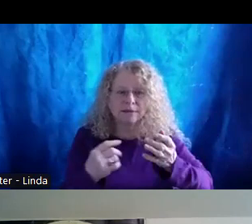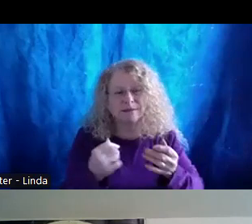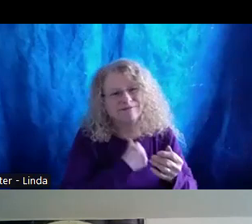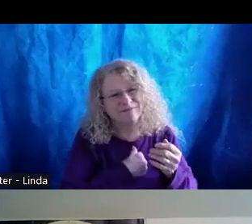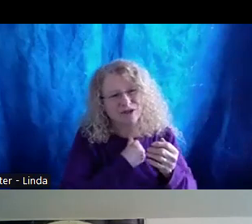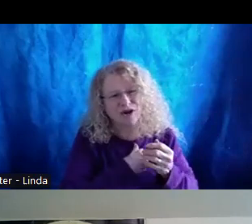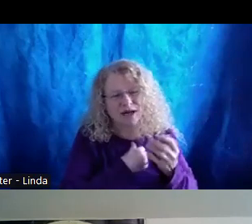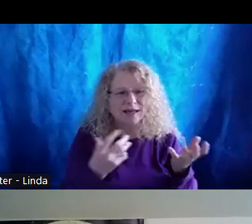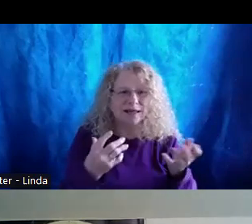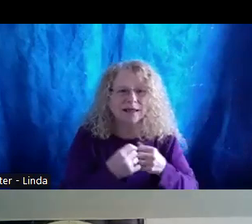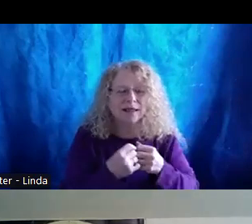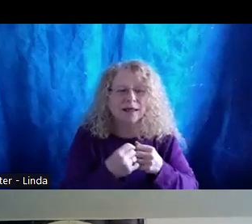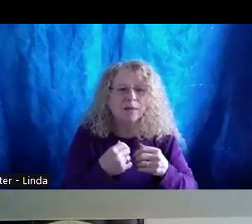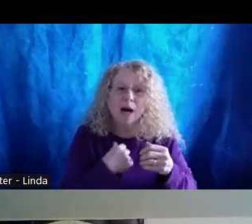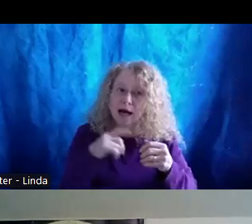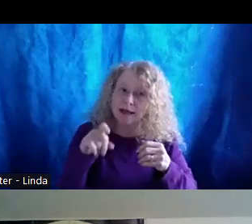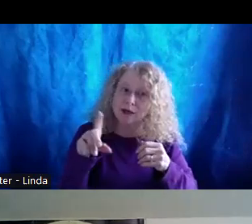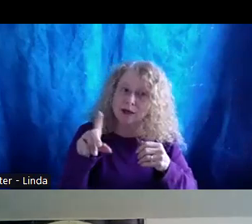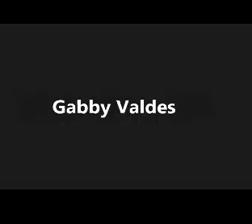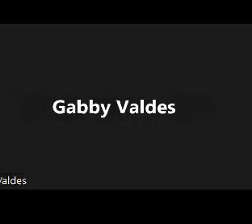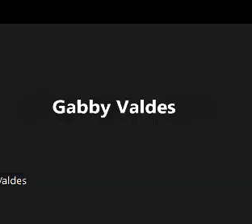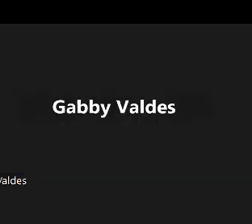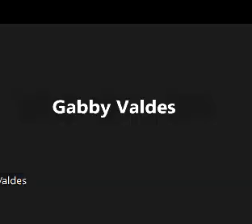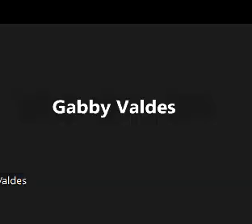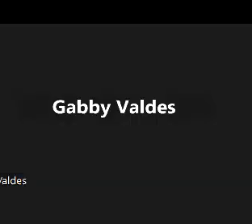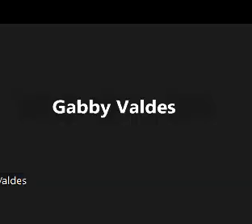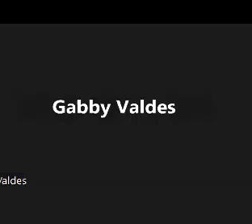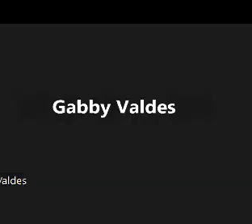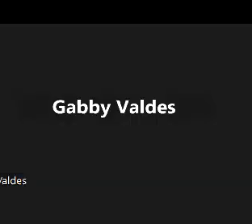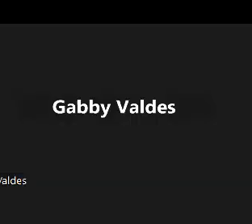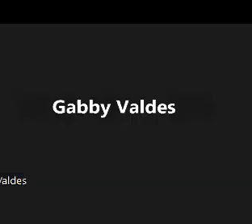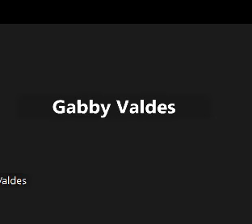WHAT I WILL NEED TO DO TO CLEAR OUT ALL OF THE ERRORS, I TRIED THIS ONCE AND IT DIDN'T